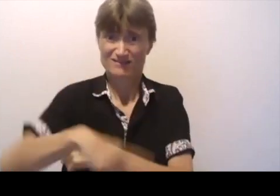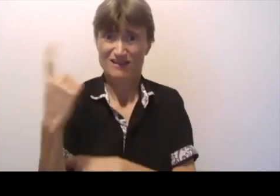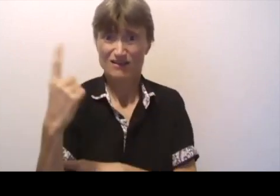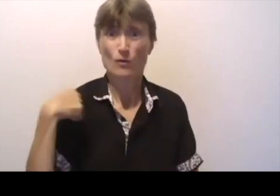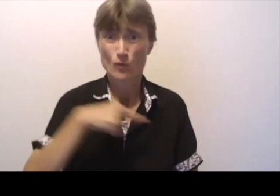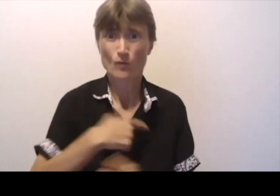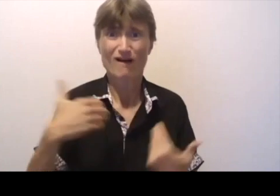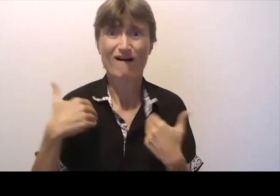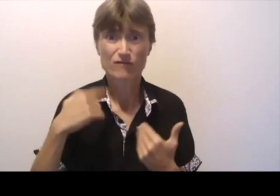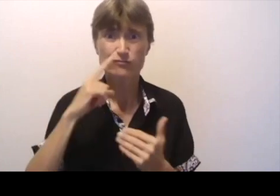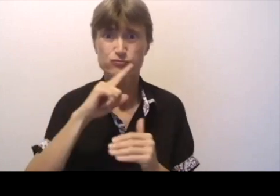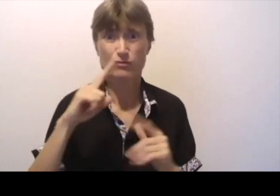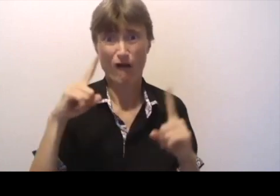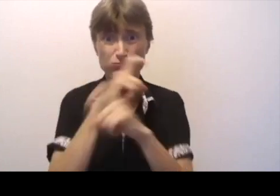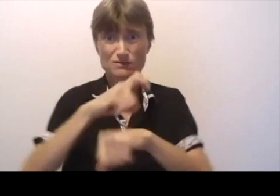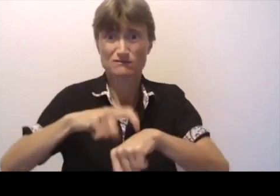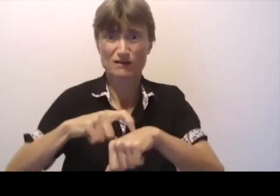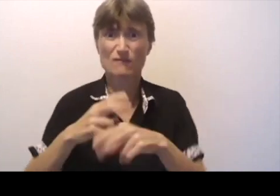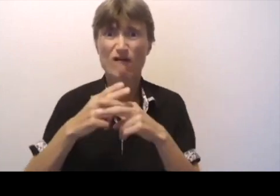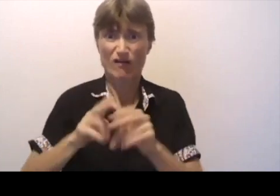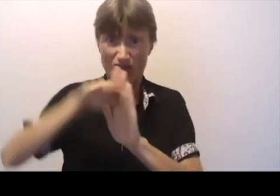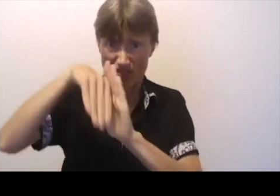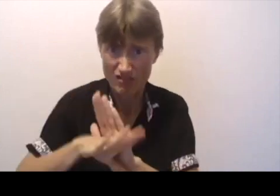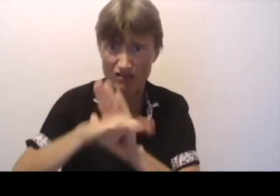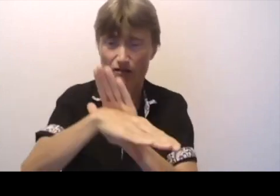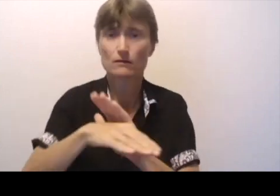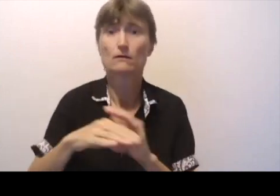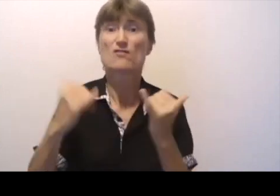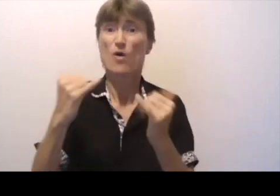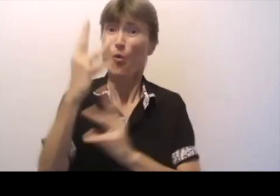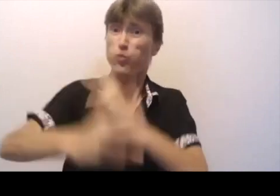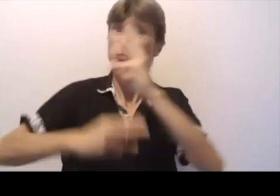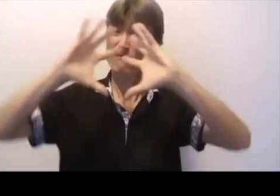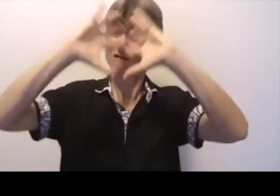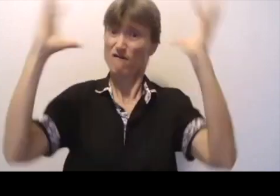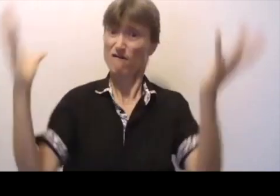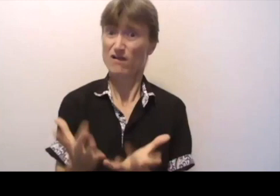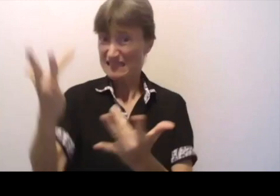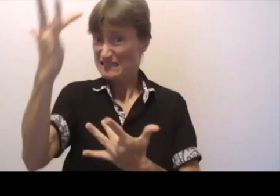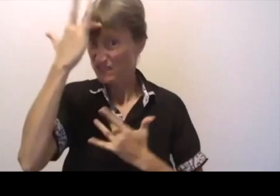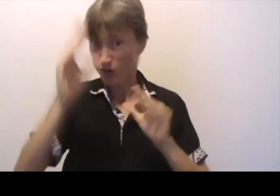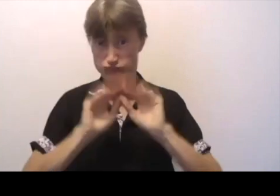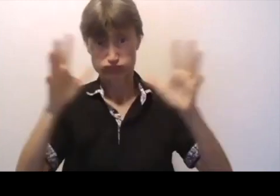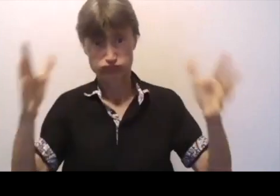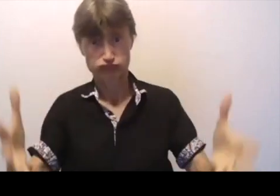ambiguous world that we live in it's a complicated world right now and this complication is not going away anytime